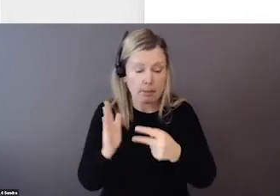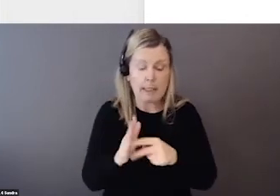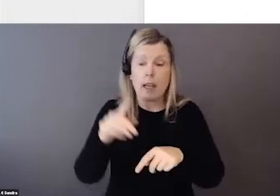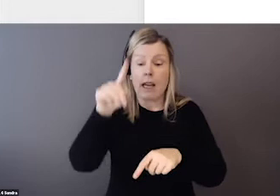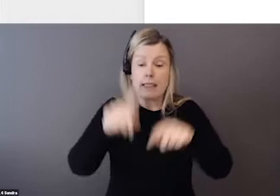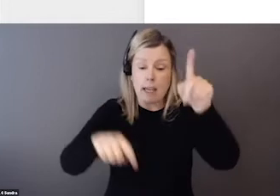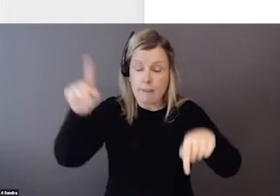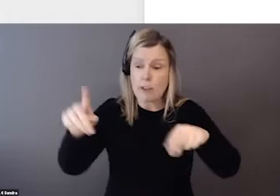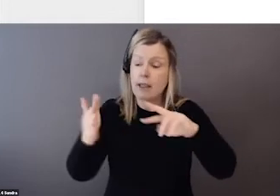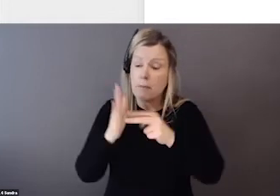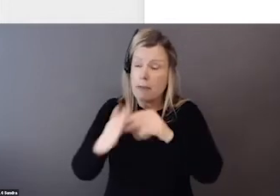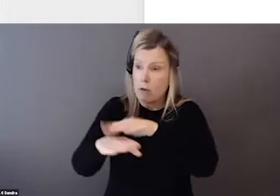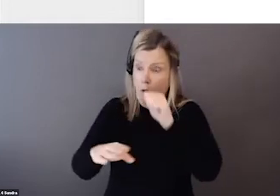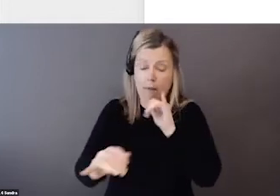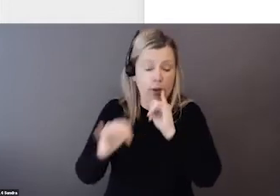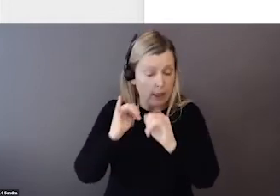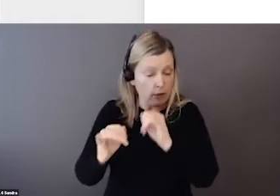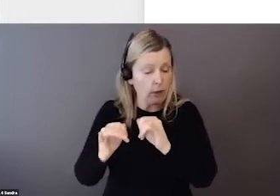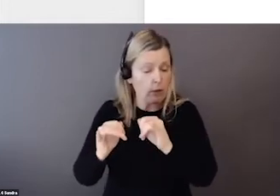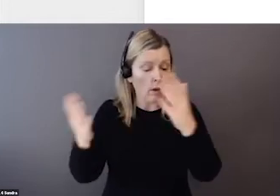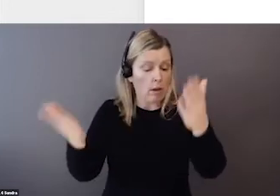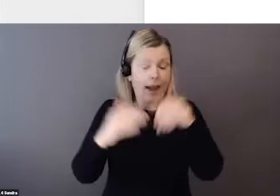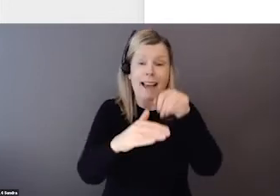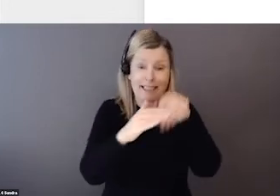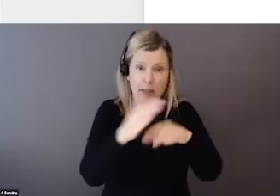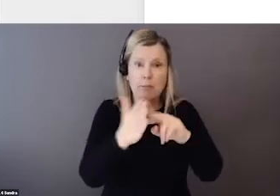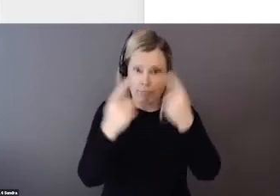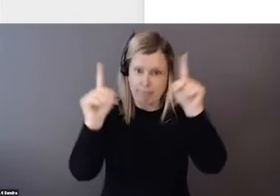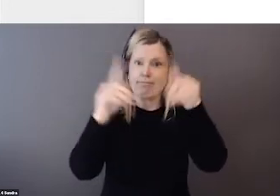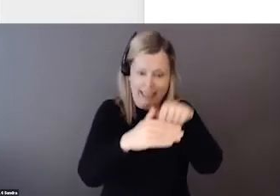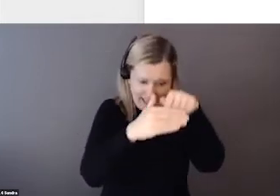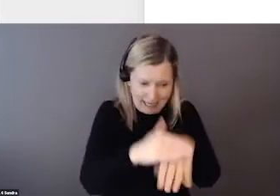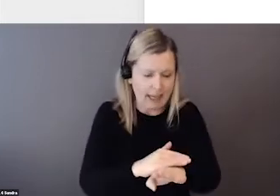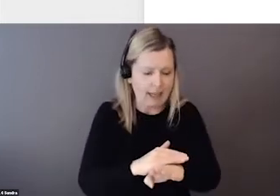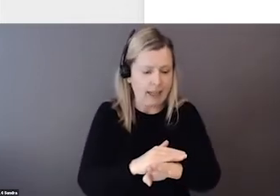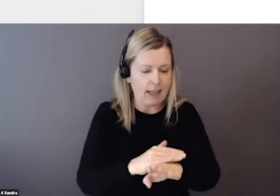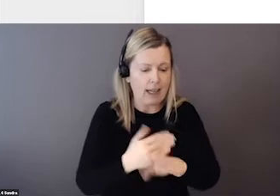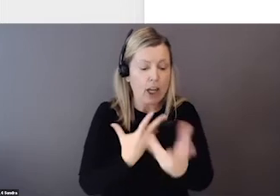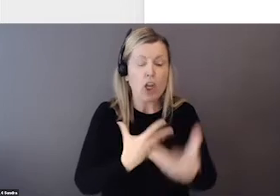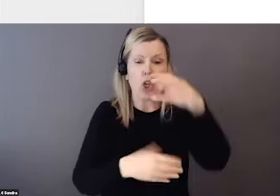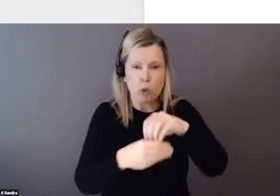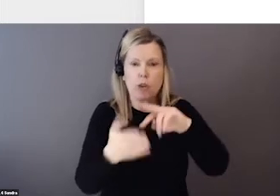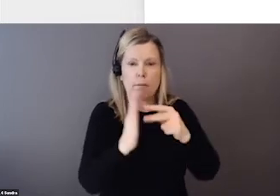Diversity is being invited to the dance party, accessibility is getting in the front door of the dance party, and inclusion is being asked to dance.